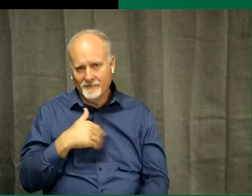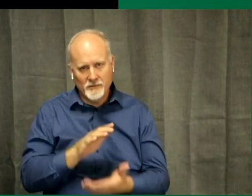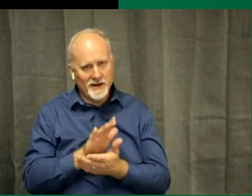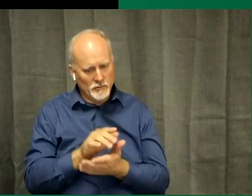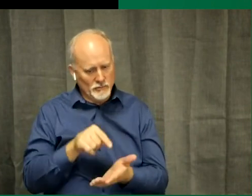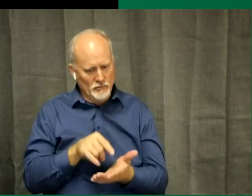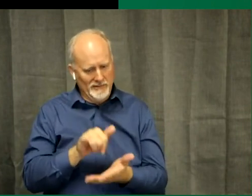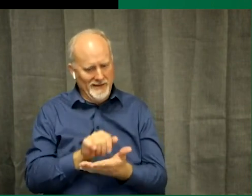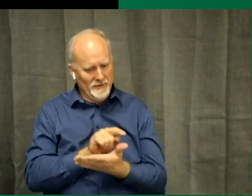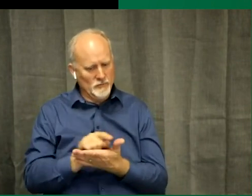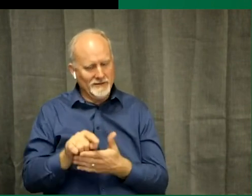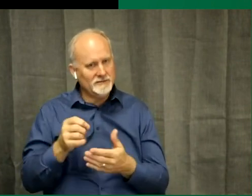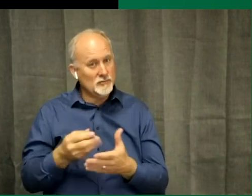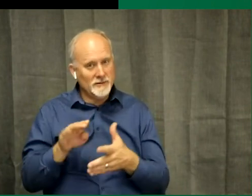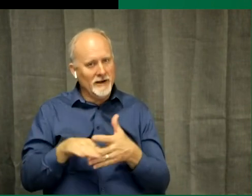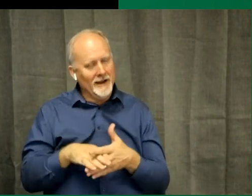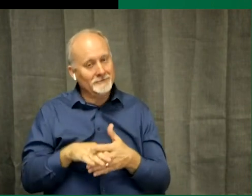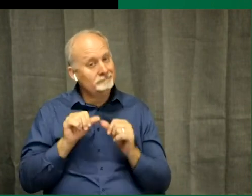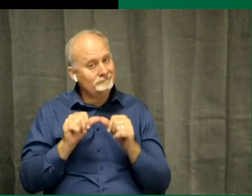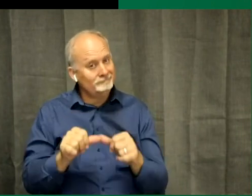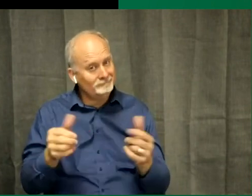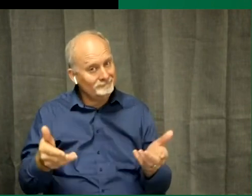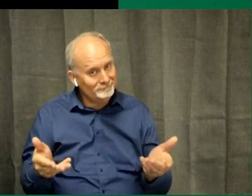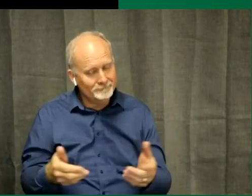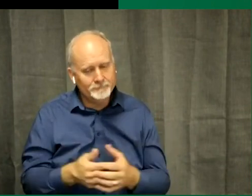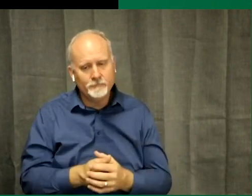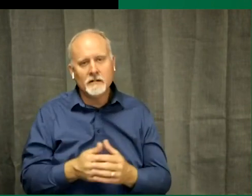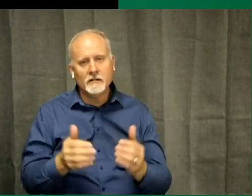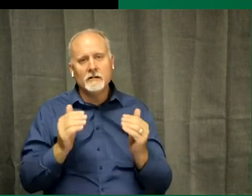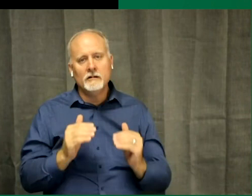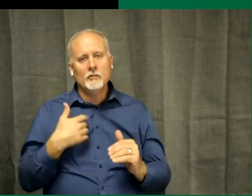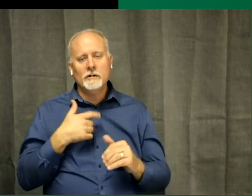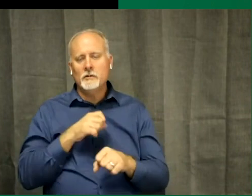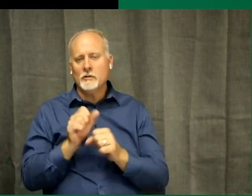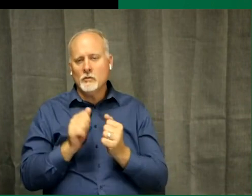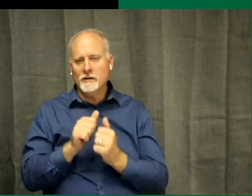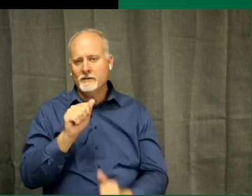to try to reduce the stress during that time and we've been working with our creditor to introduce